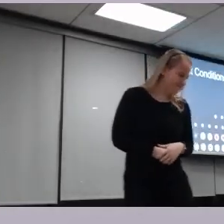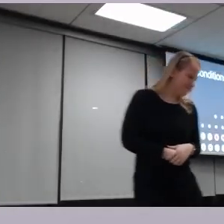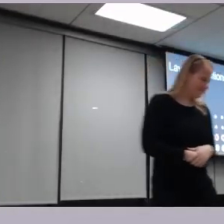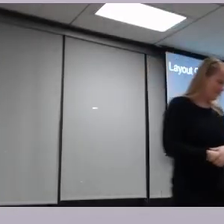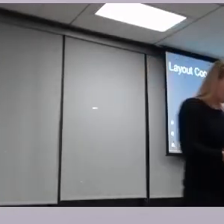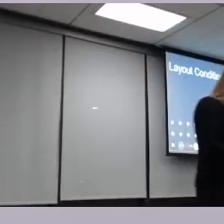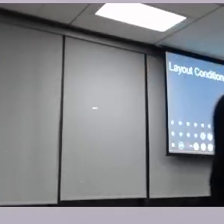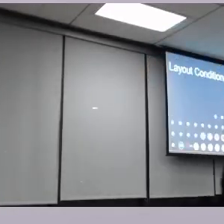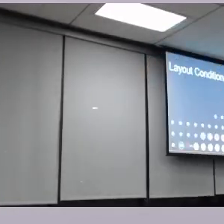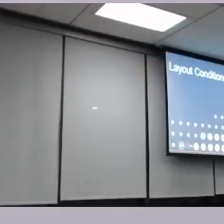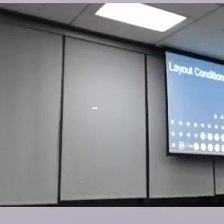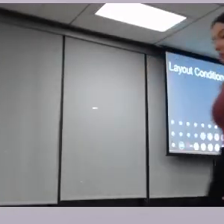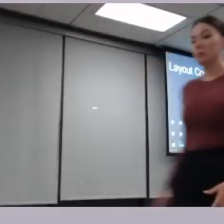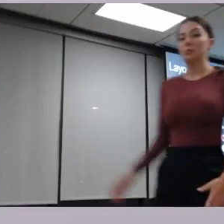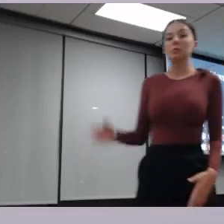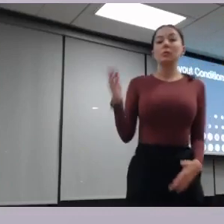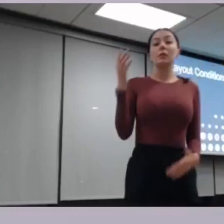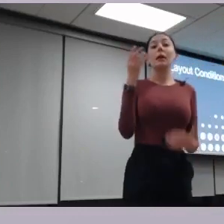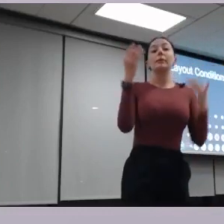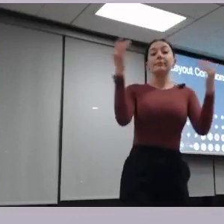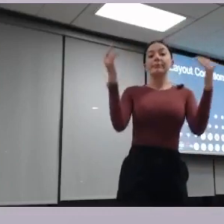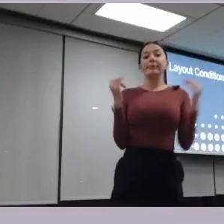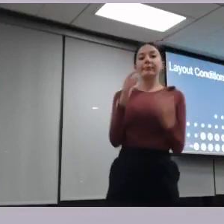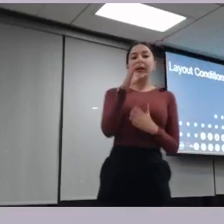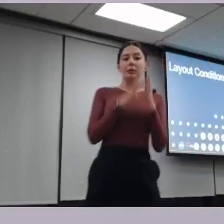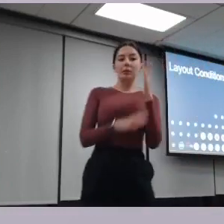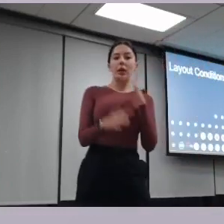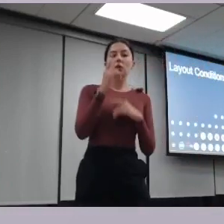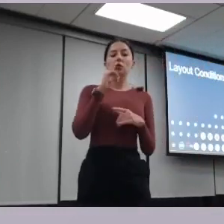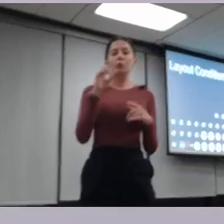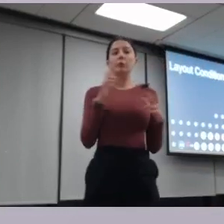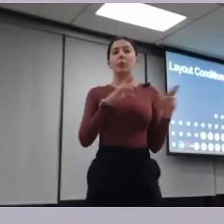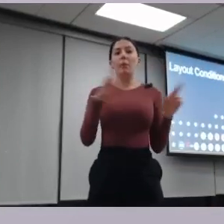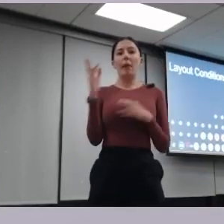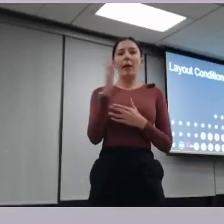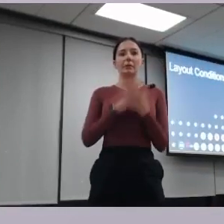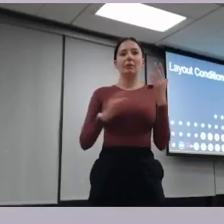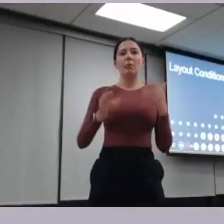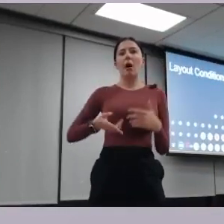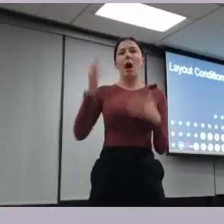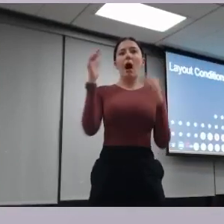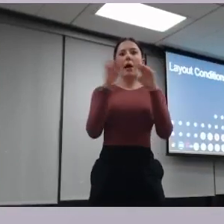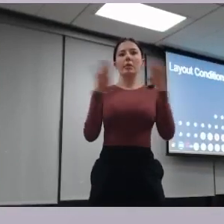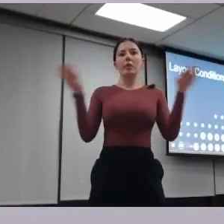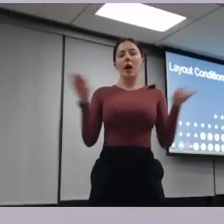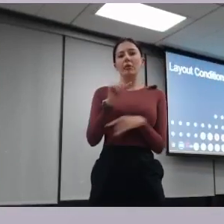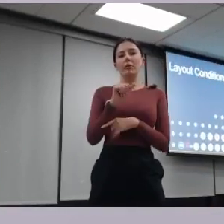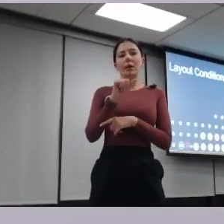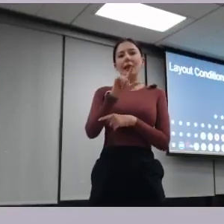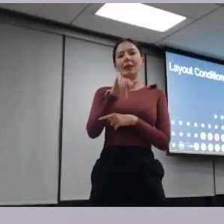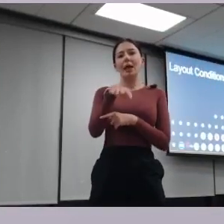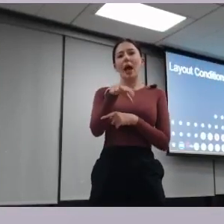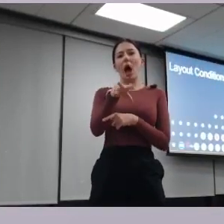In this following section, are we prepared some high level layout diagrams just to facilitate